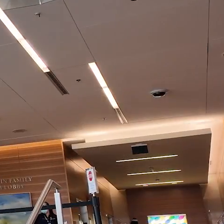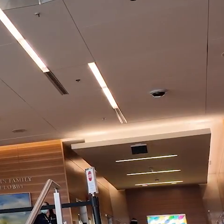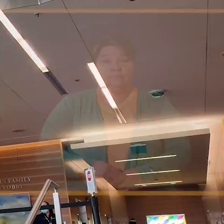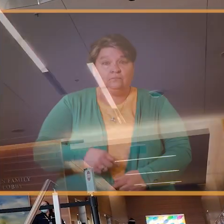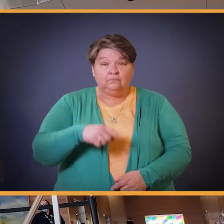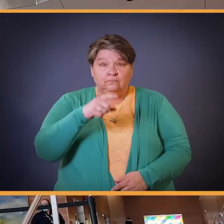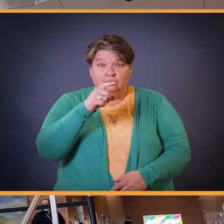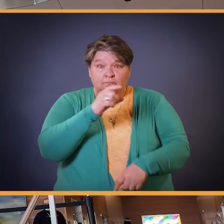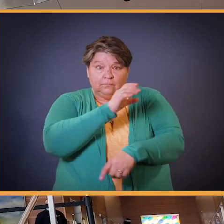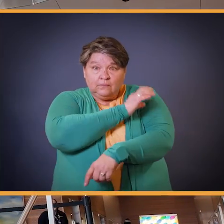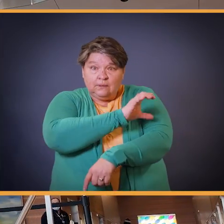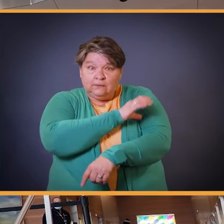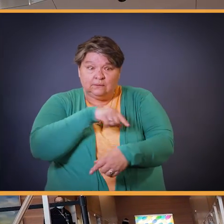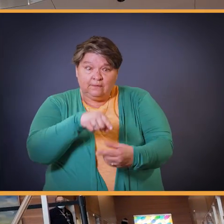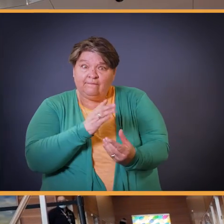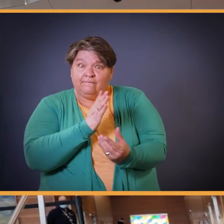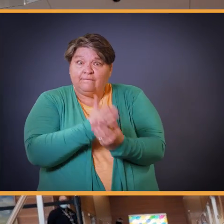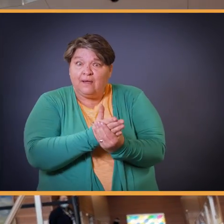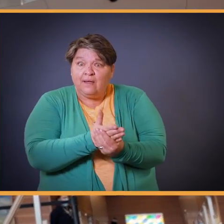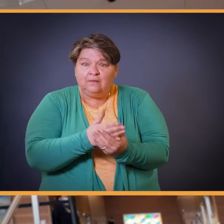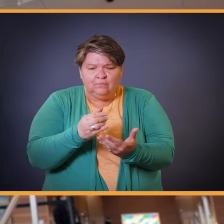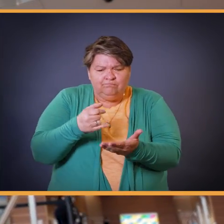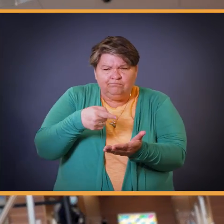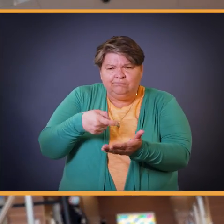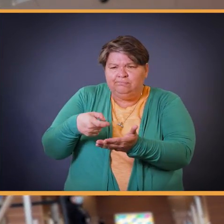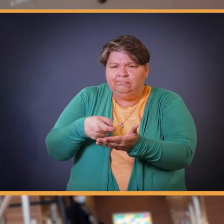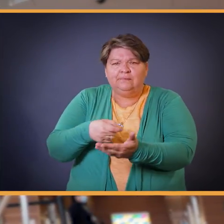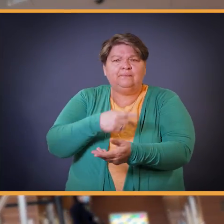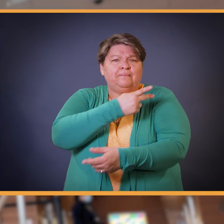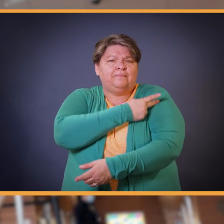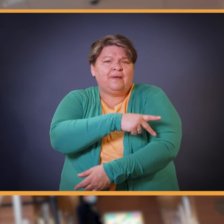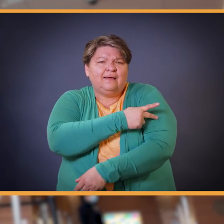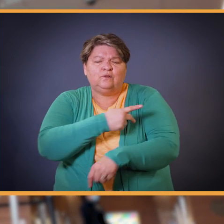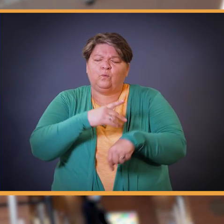You can find a list of helpful resources and the new patient packet you received,